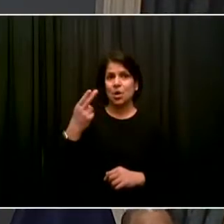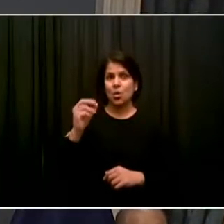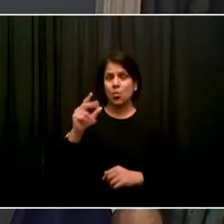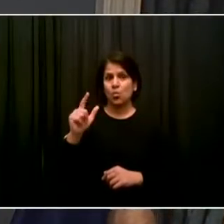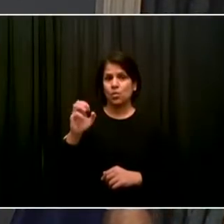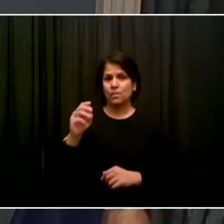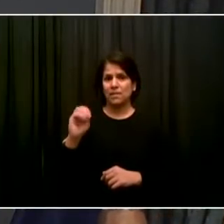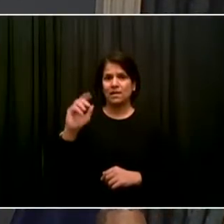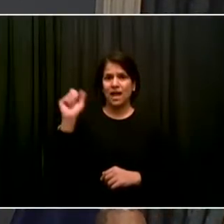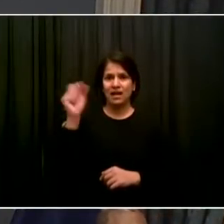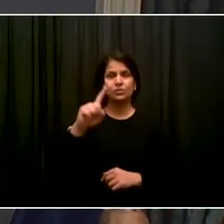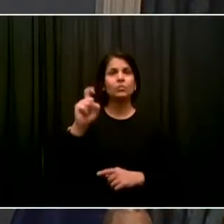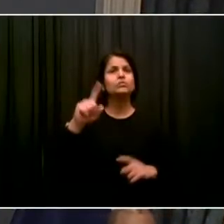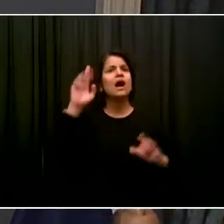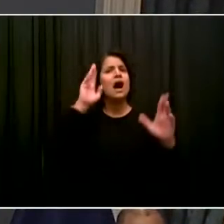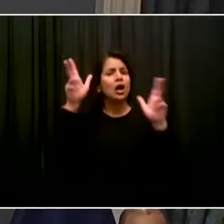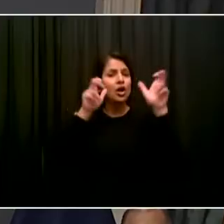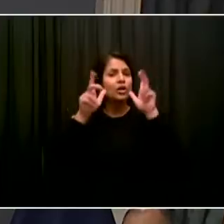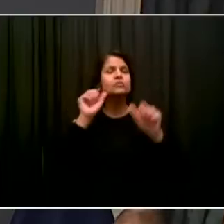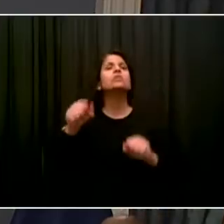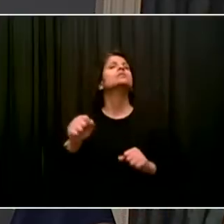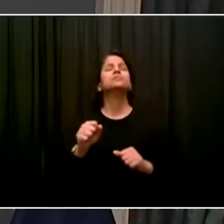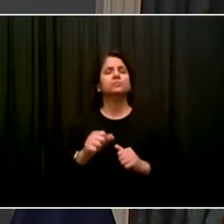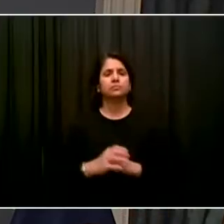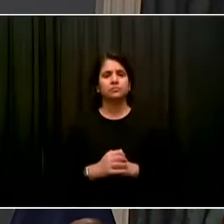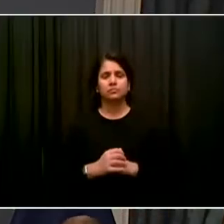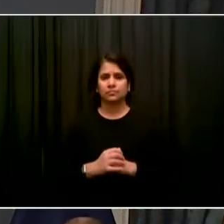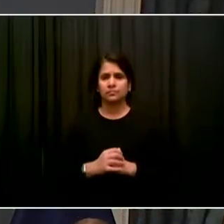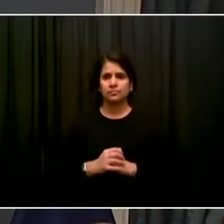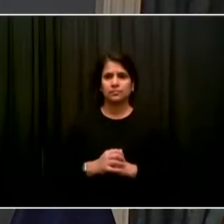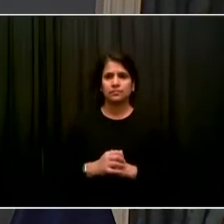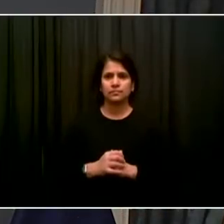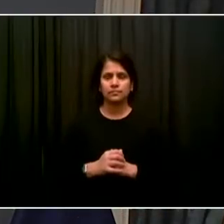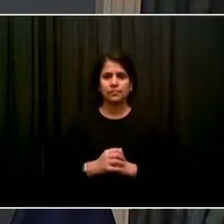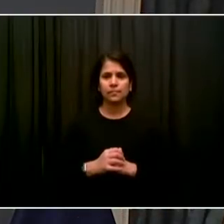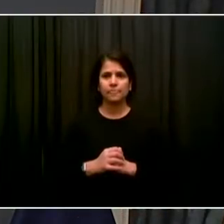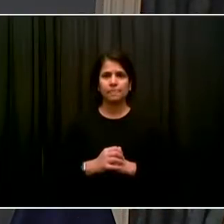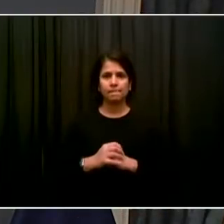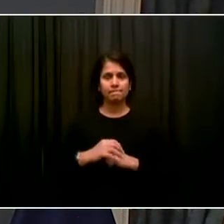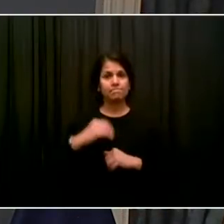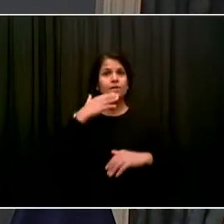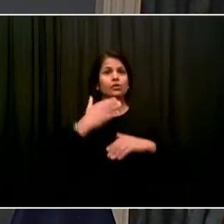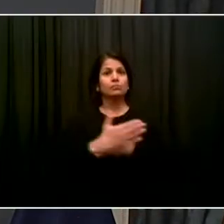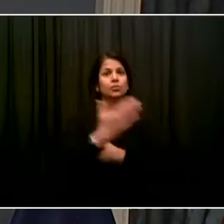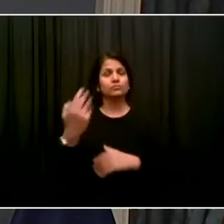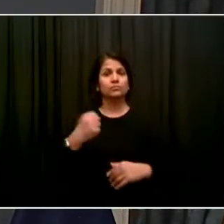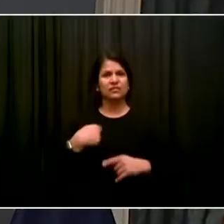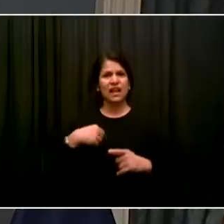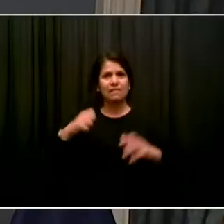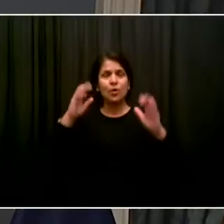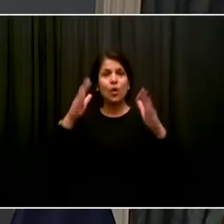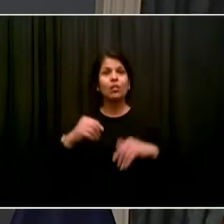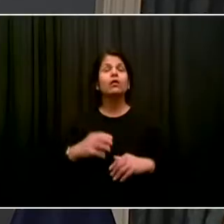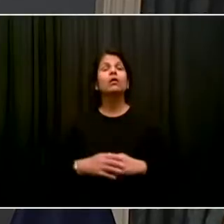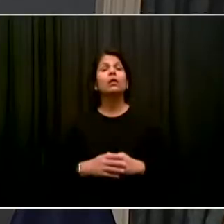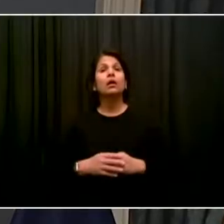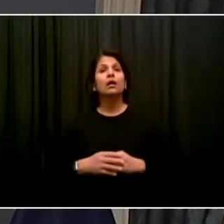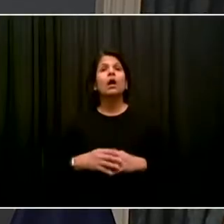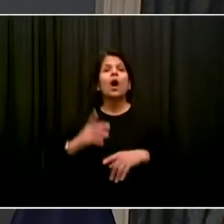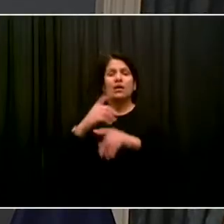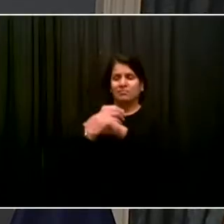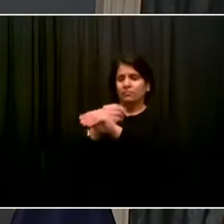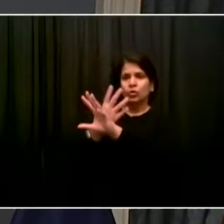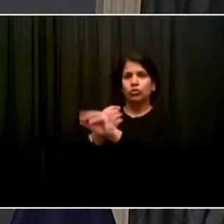THE NT EXEQUSTONI GOES TO